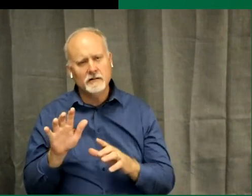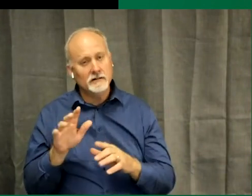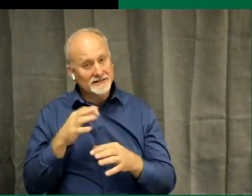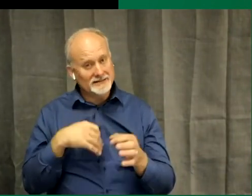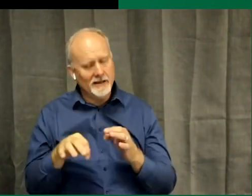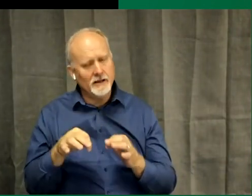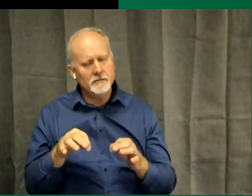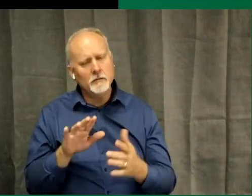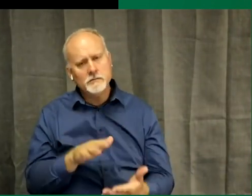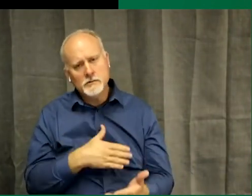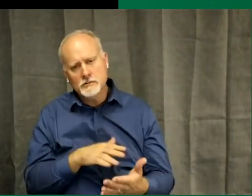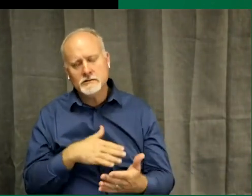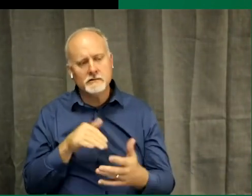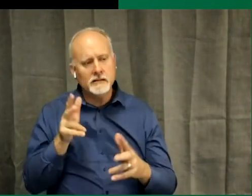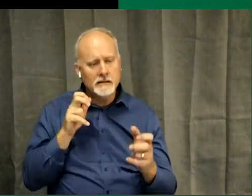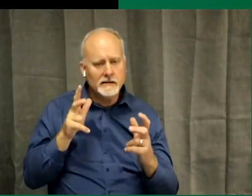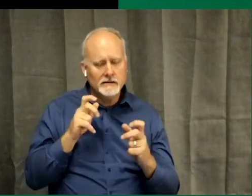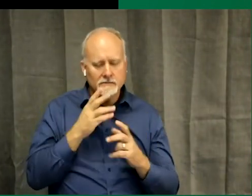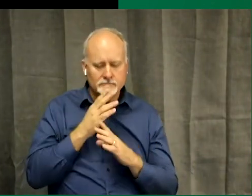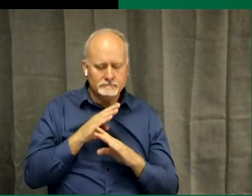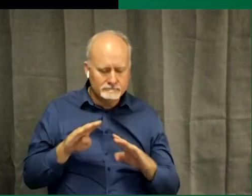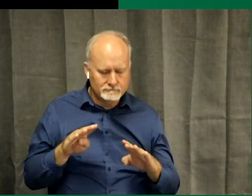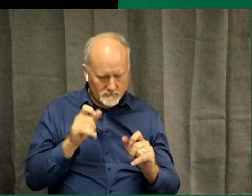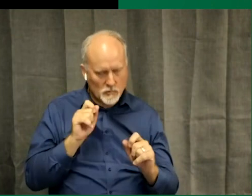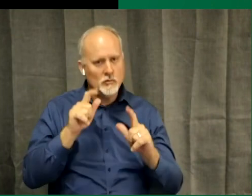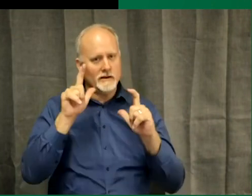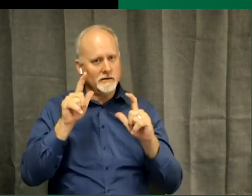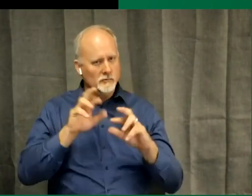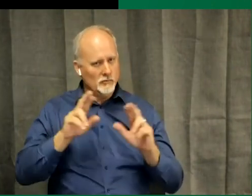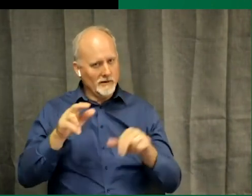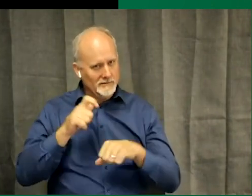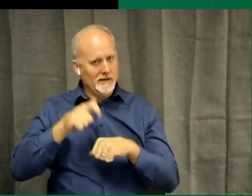asleep so that way you can go to sleep early and wake up for your classes in time or even wake up